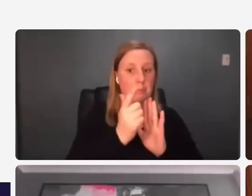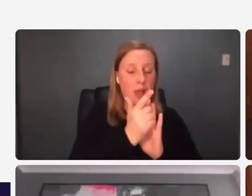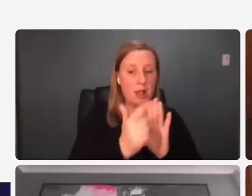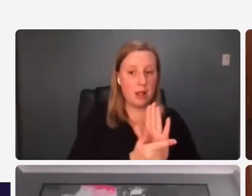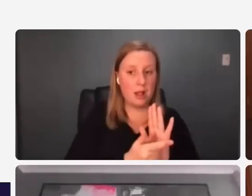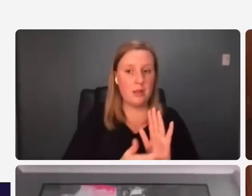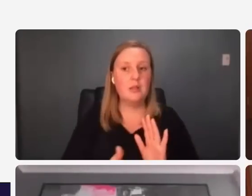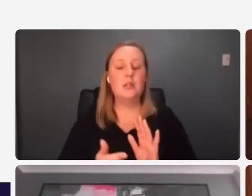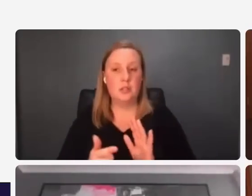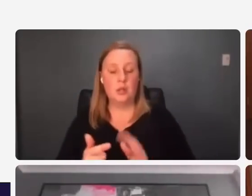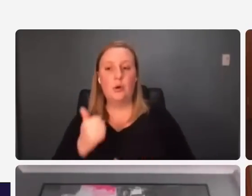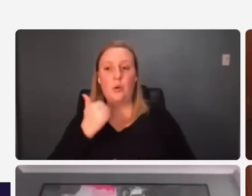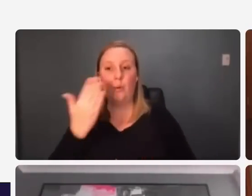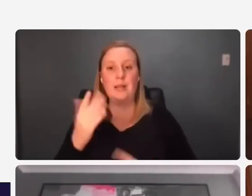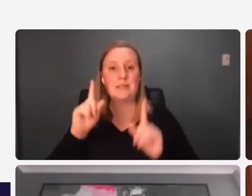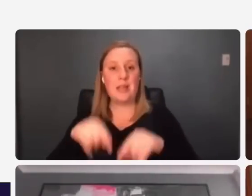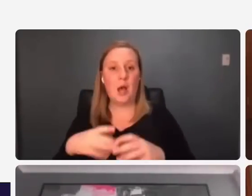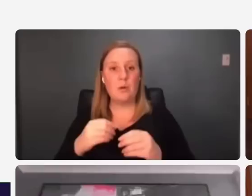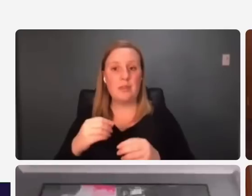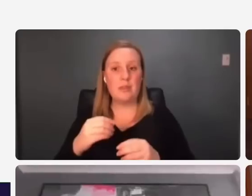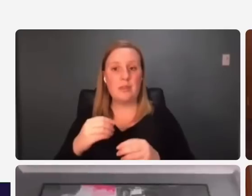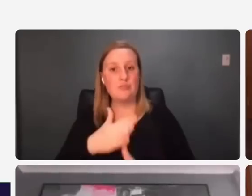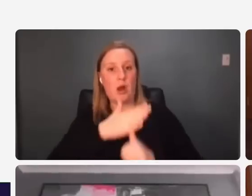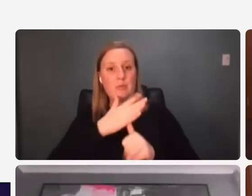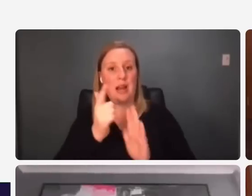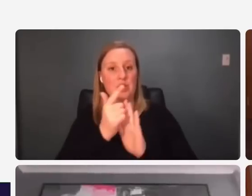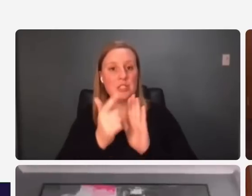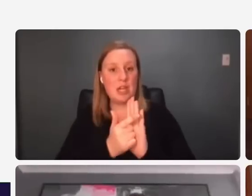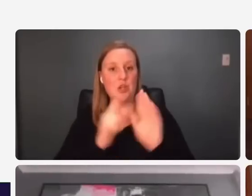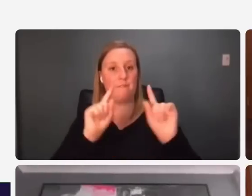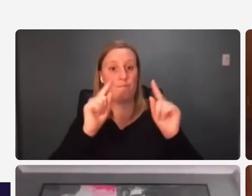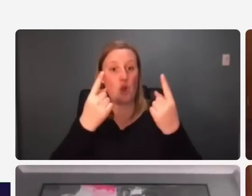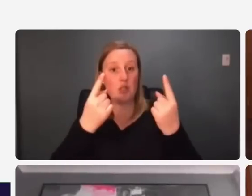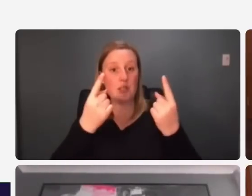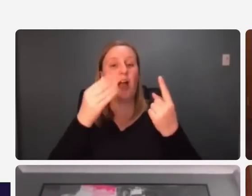we start with the primary legislation and then we move into the subordinate legislation.